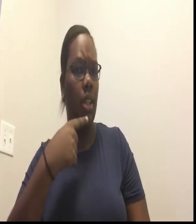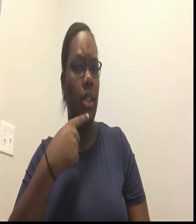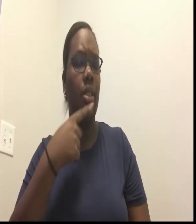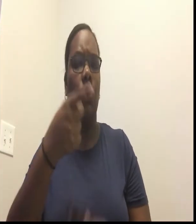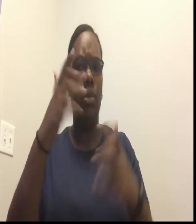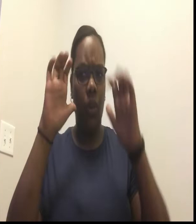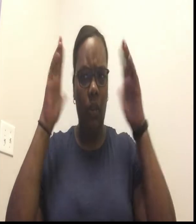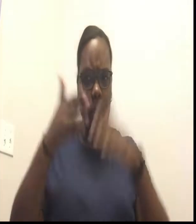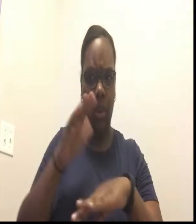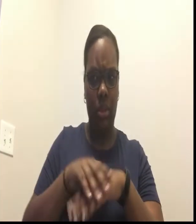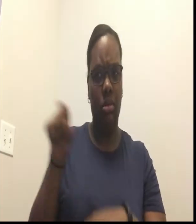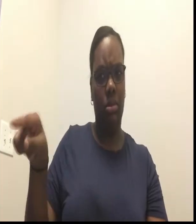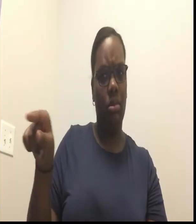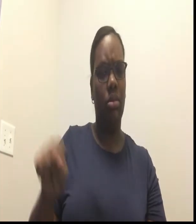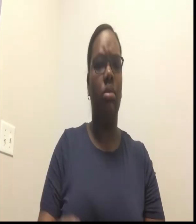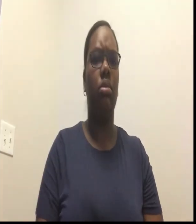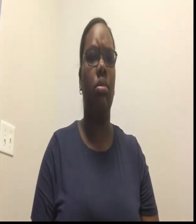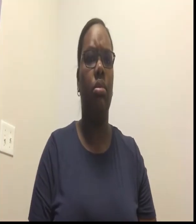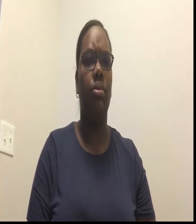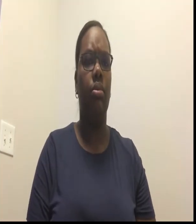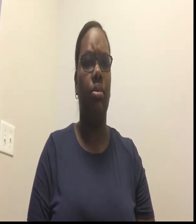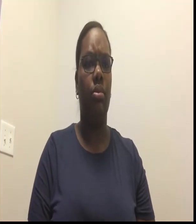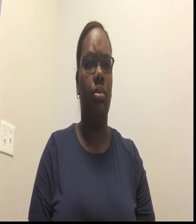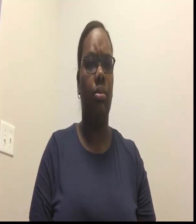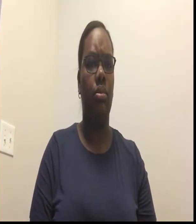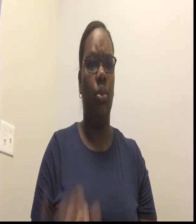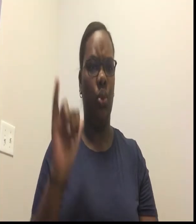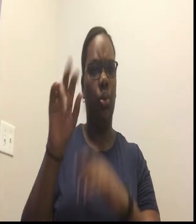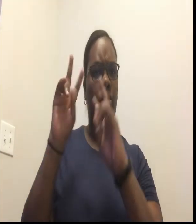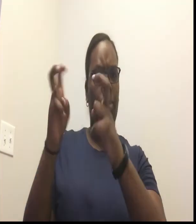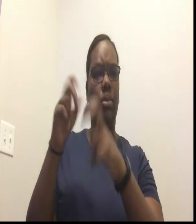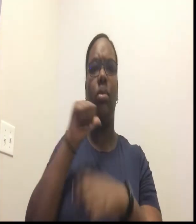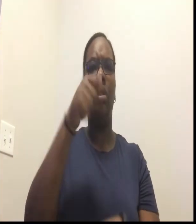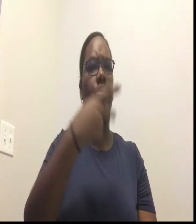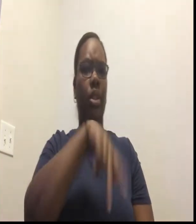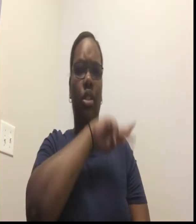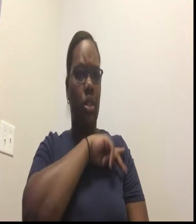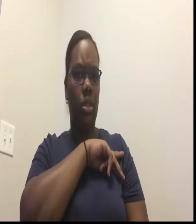You want to listen to what the other side has to say, you want to focus on the